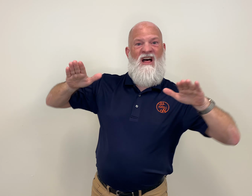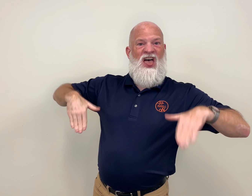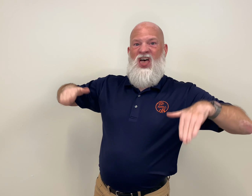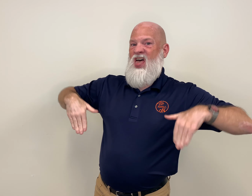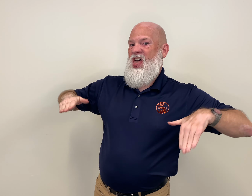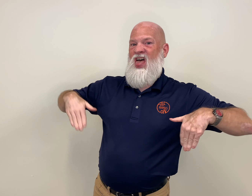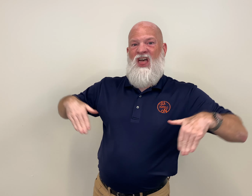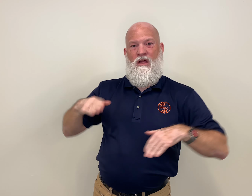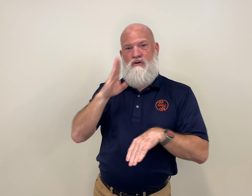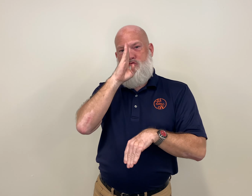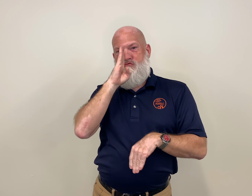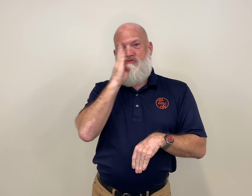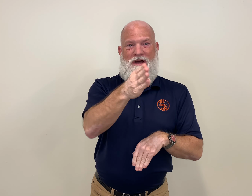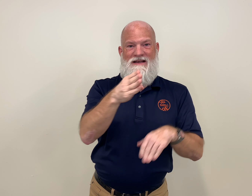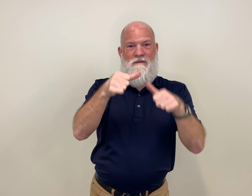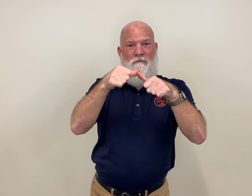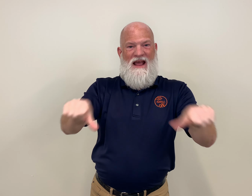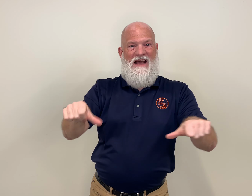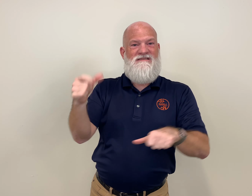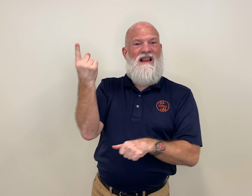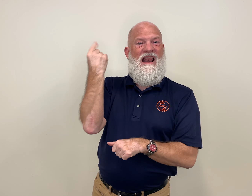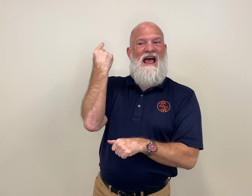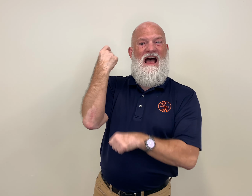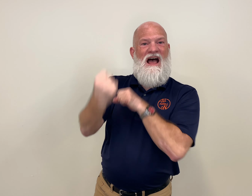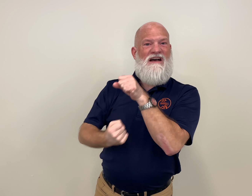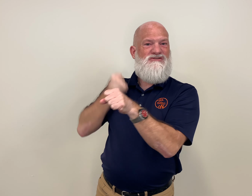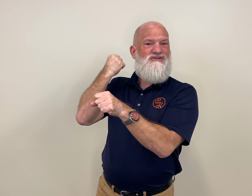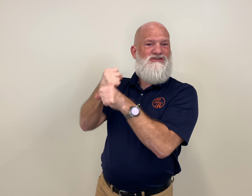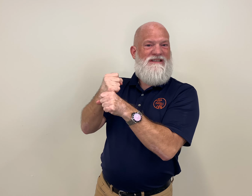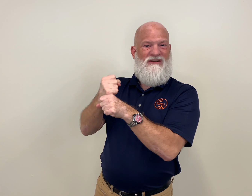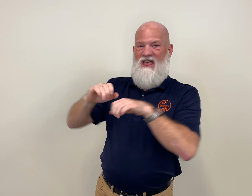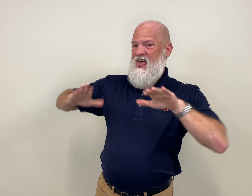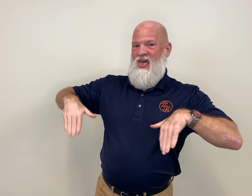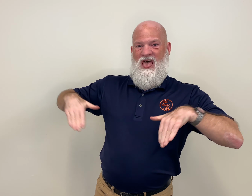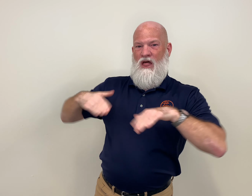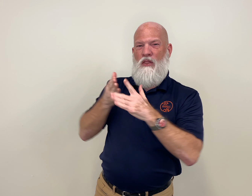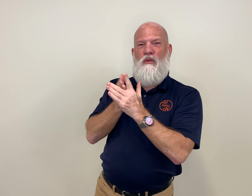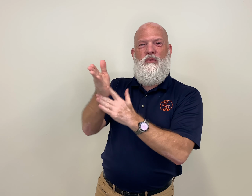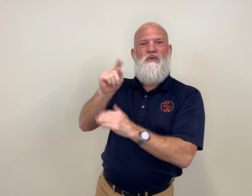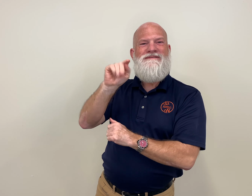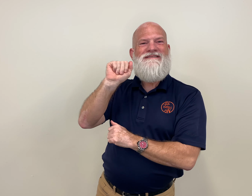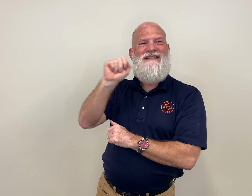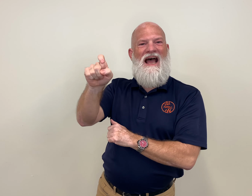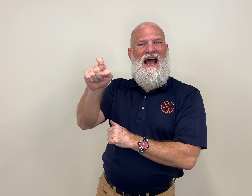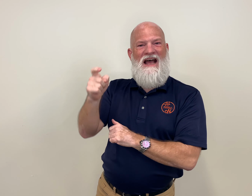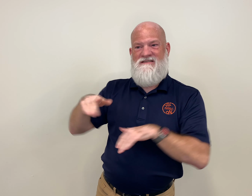you'll receive your refund through direct deposit, but if you haven't set up direct deposit